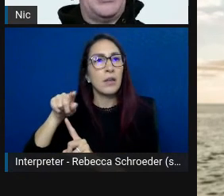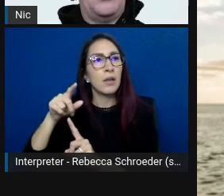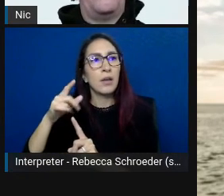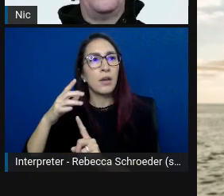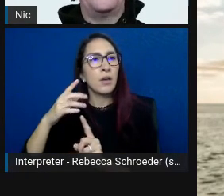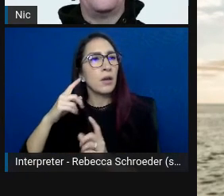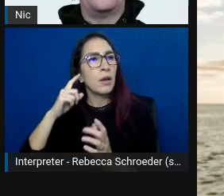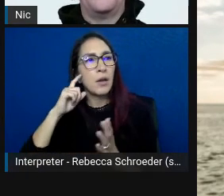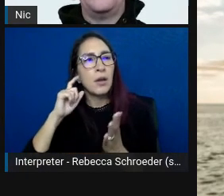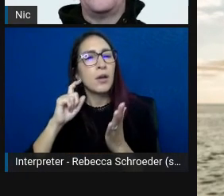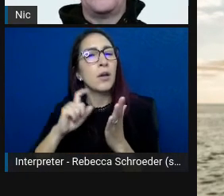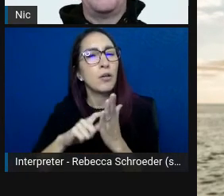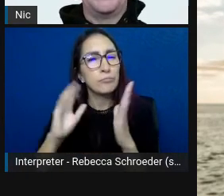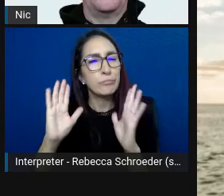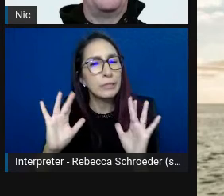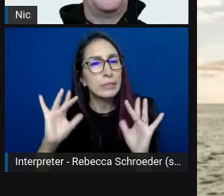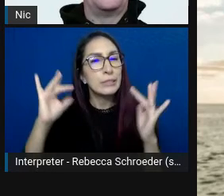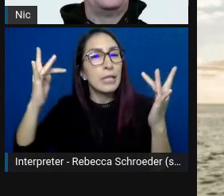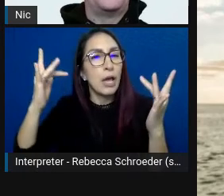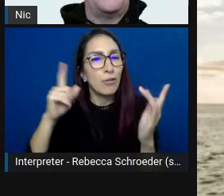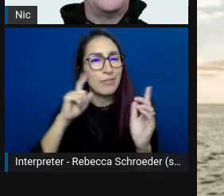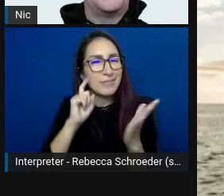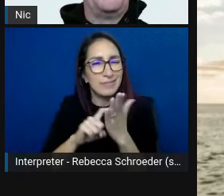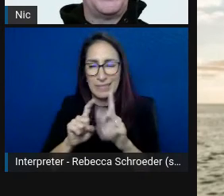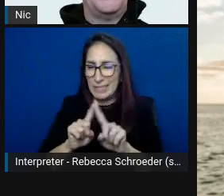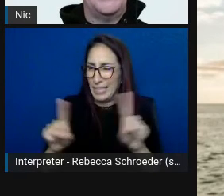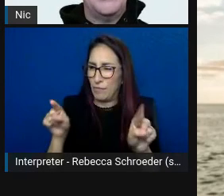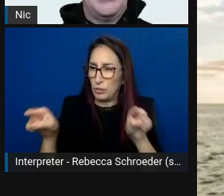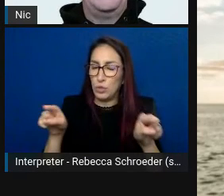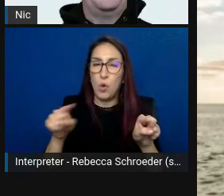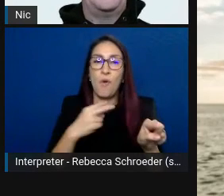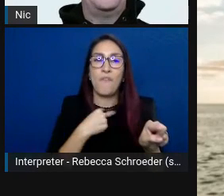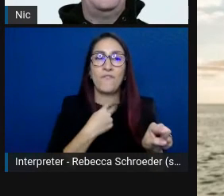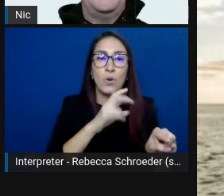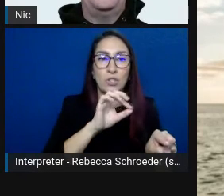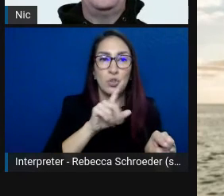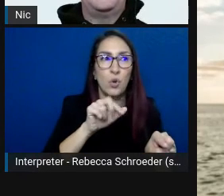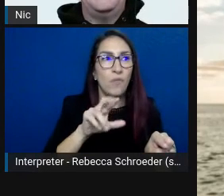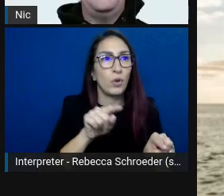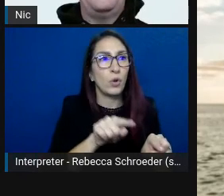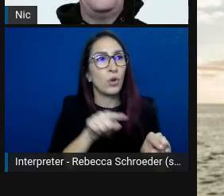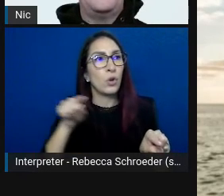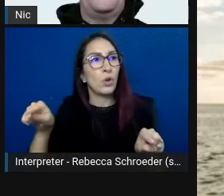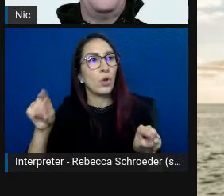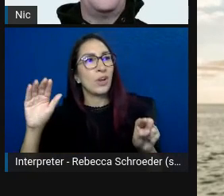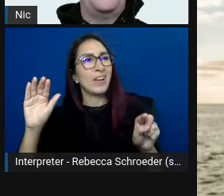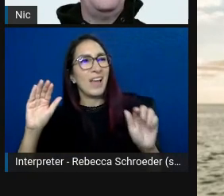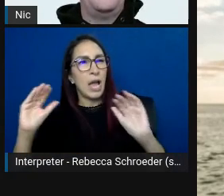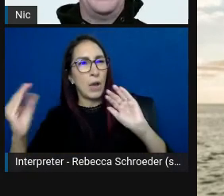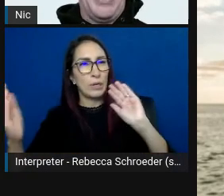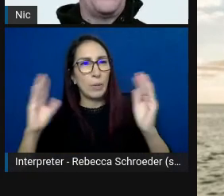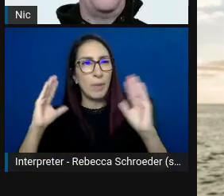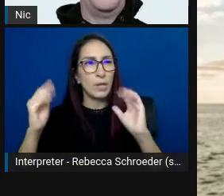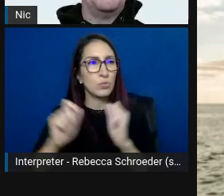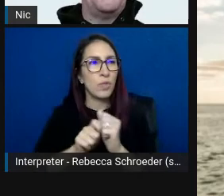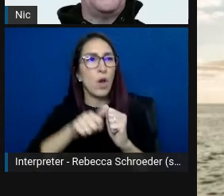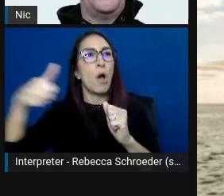how voiceover renders something compares to Jazz, and they might not be able to tell if those difference are even actually important